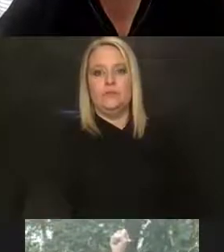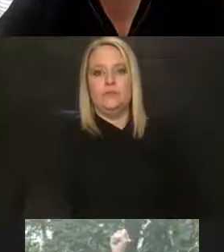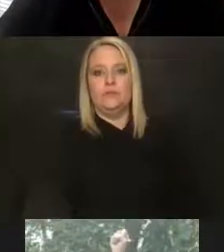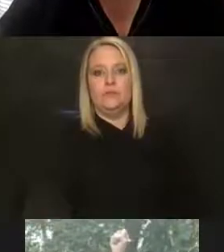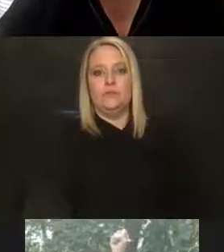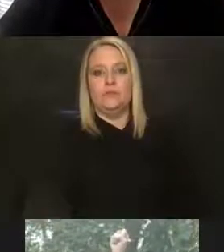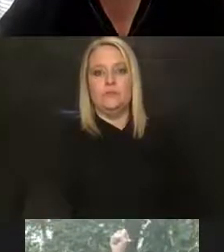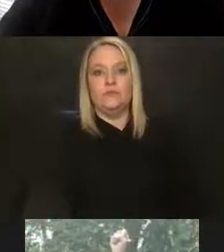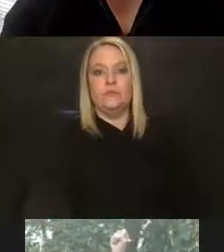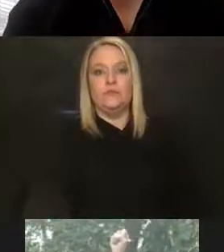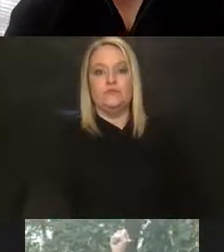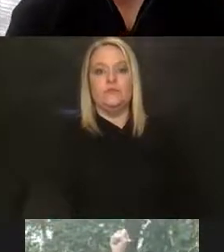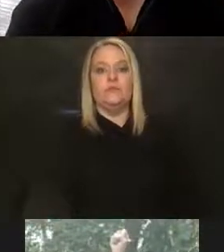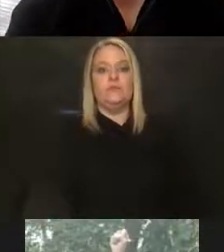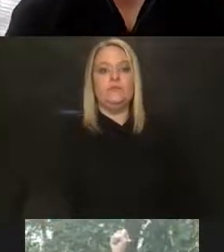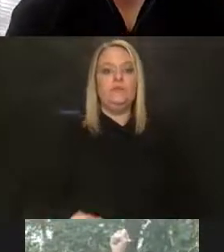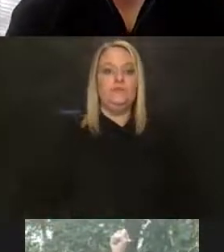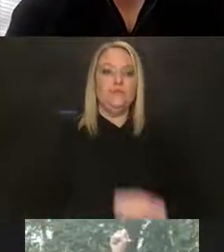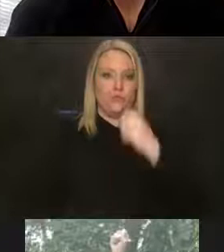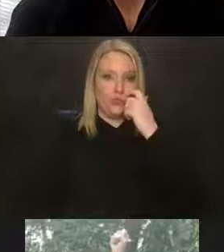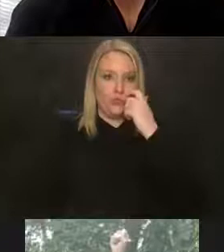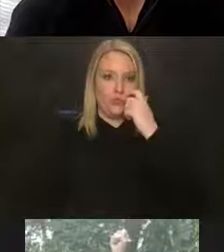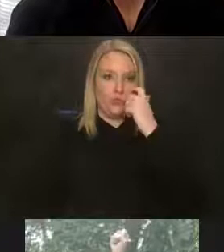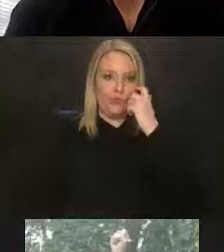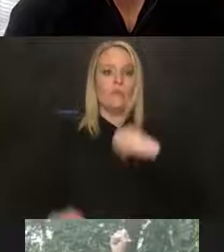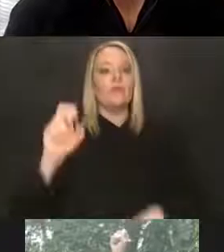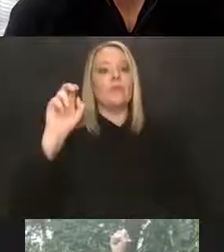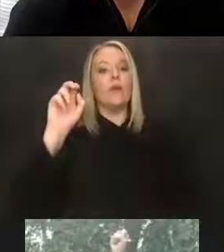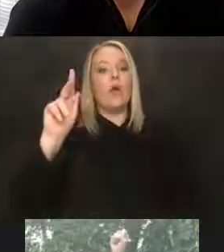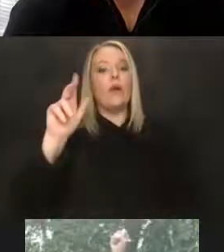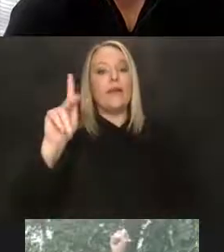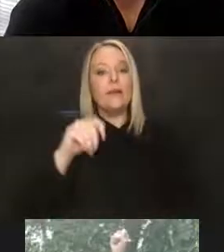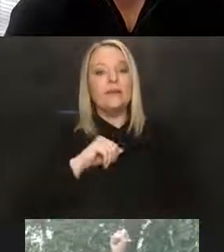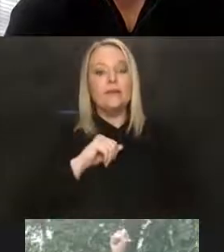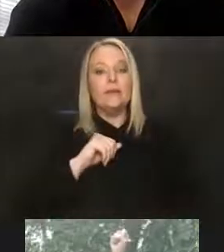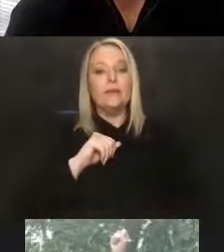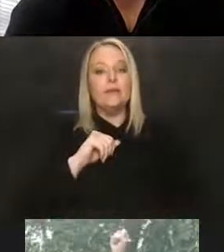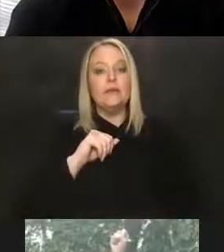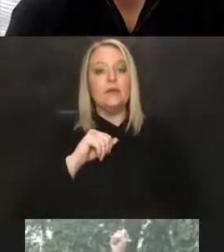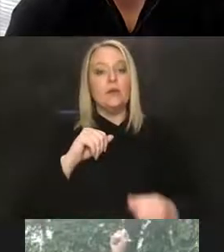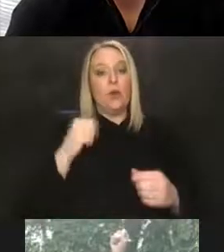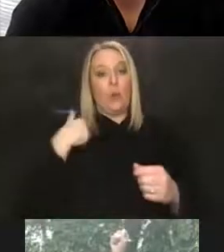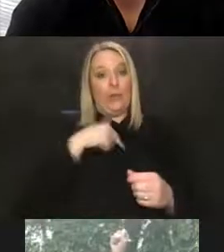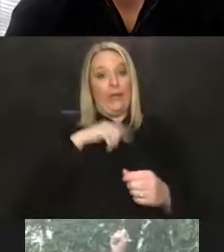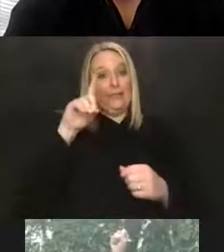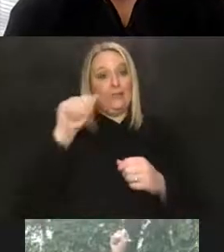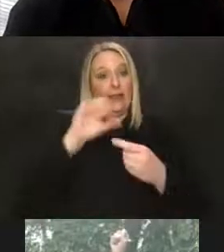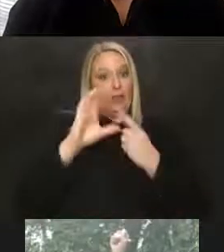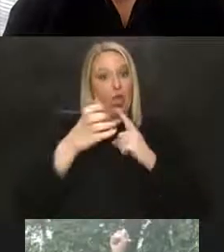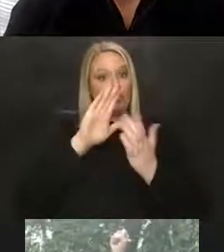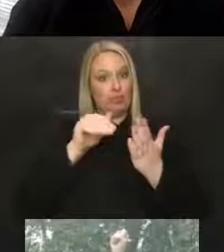Okay. All right, so we at the Disability Cultural Center are super excited for this